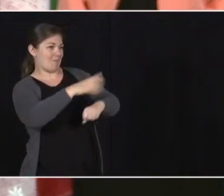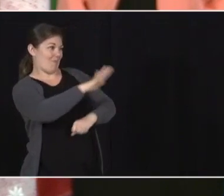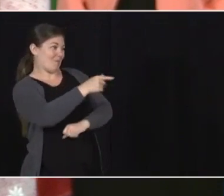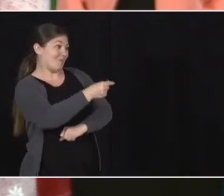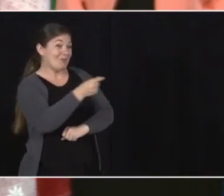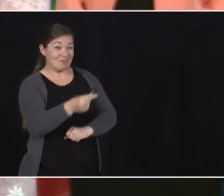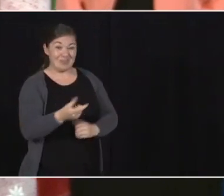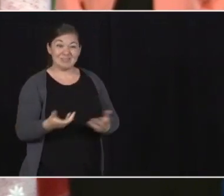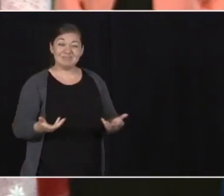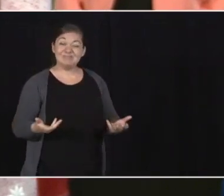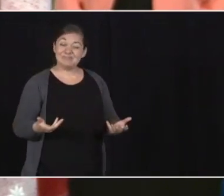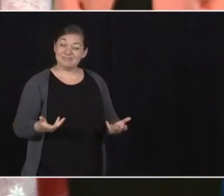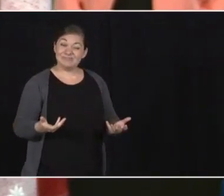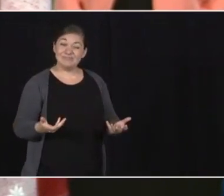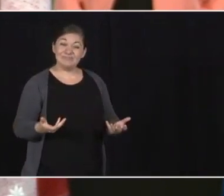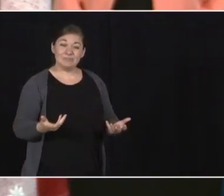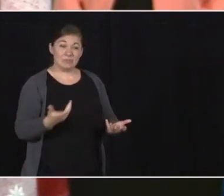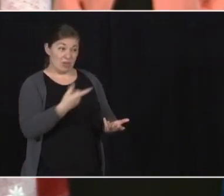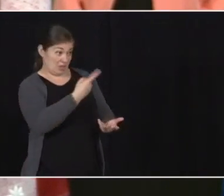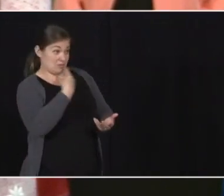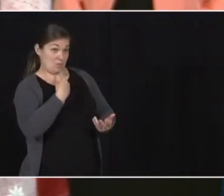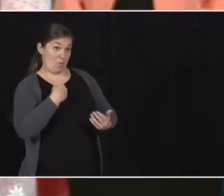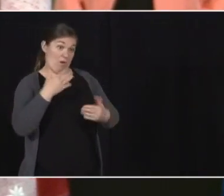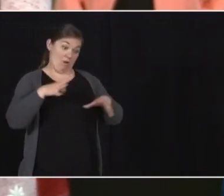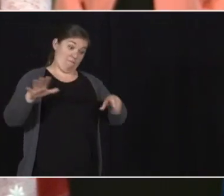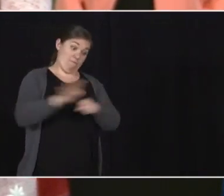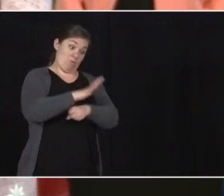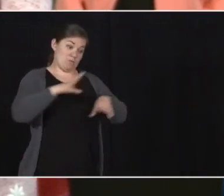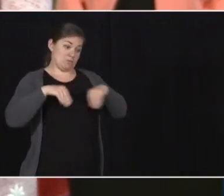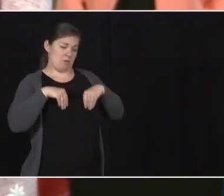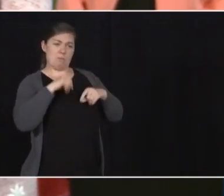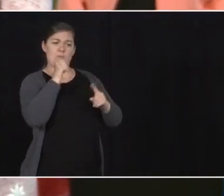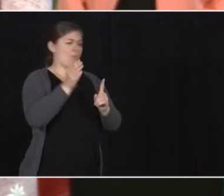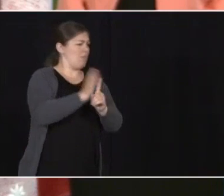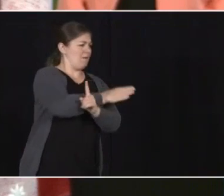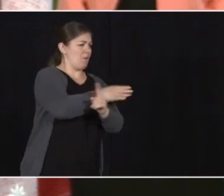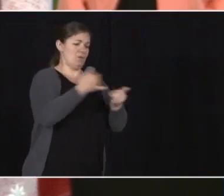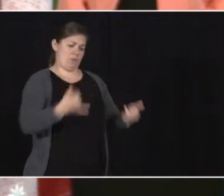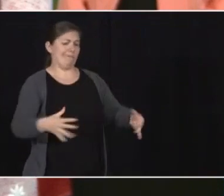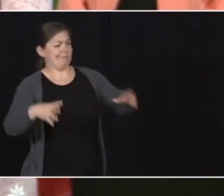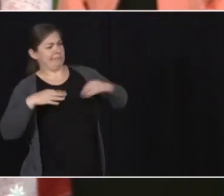He say the buck stops with you and I'm wondering what exactly does taking full ownership actually mean?